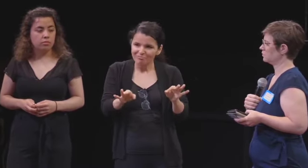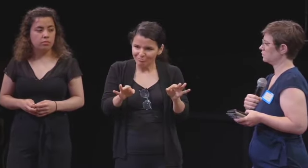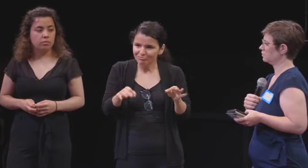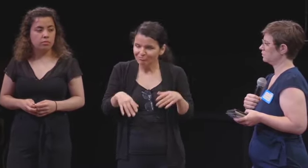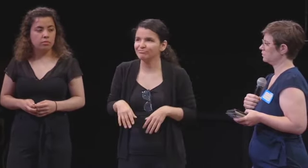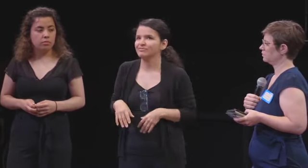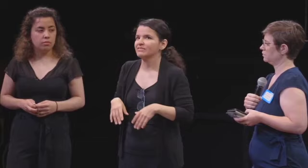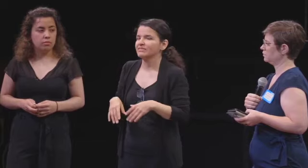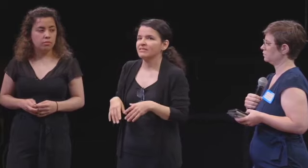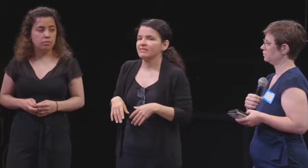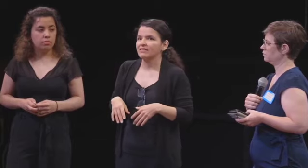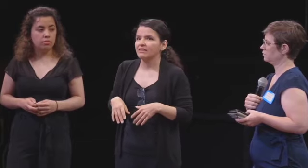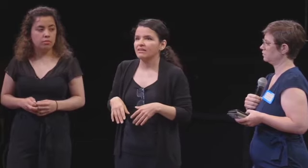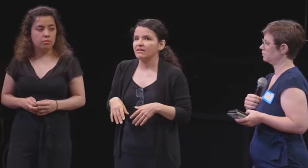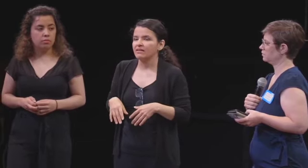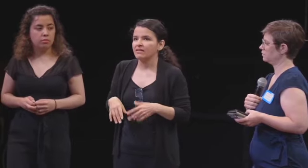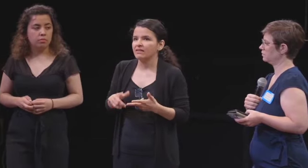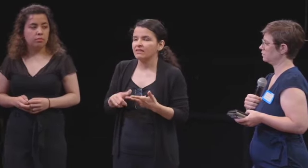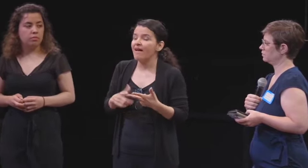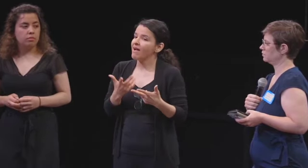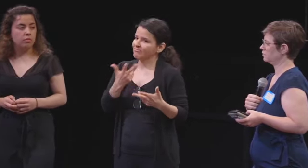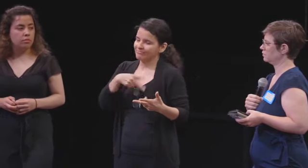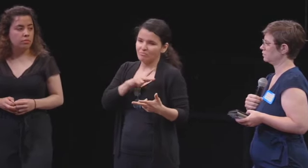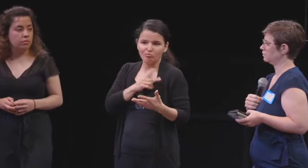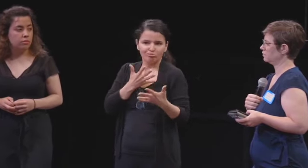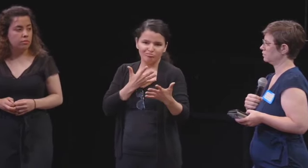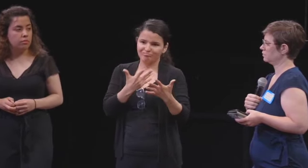You have to look at the person's knowledge as well as the language.